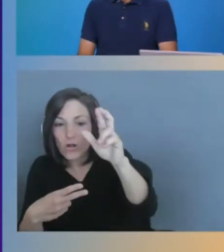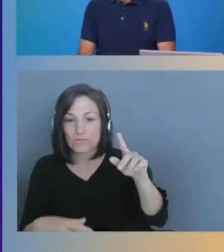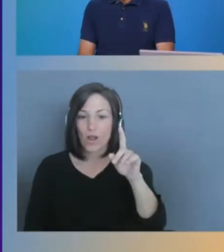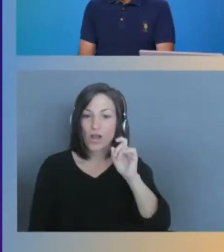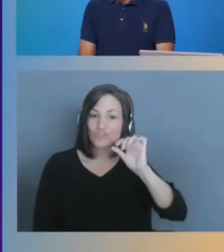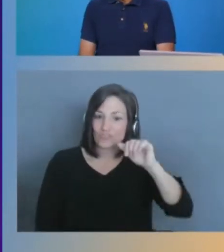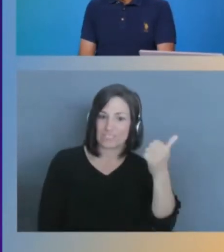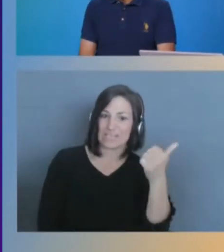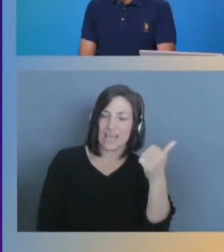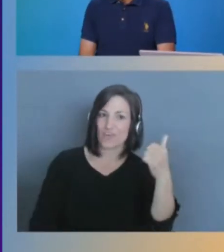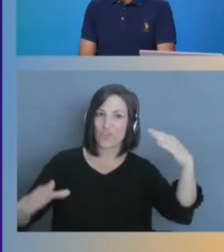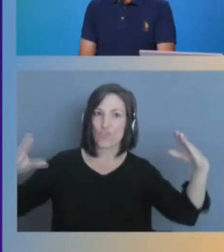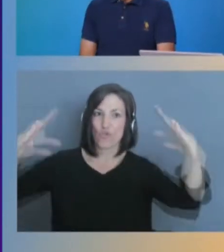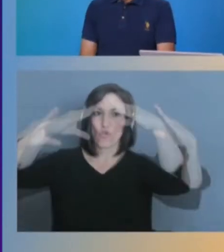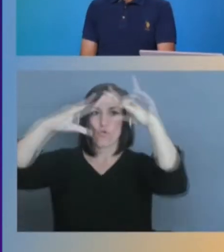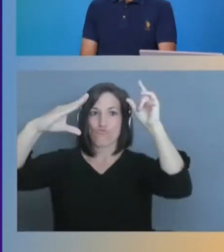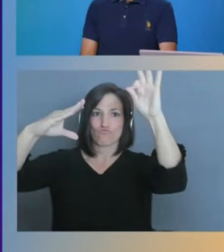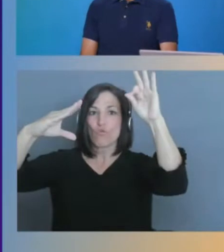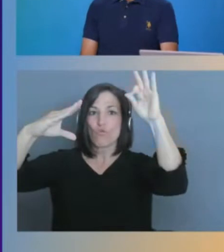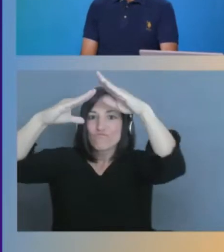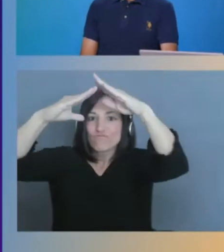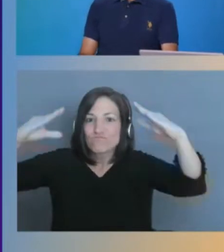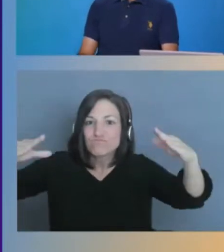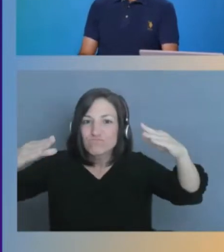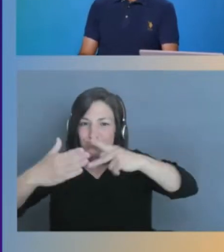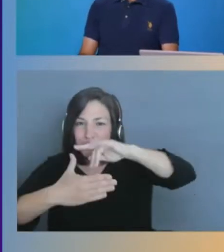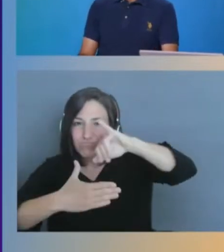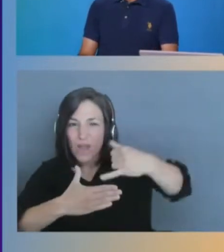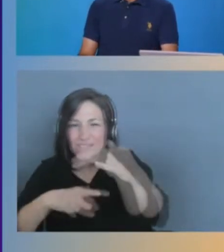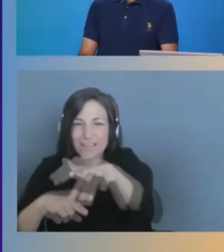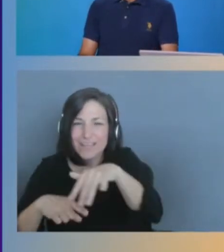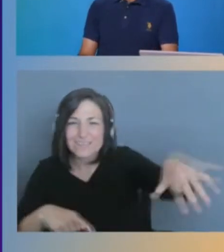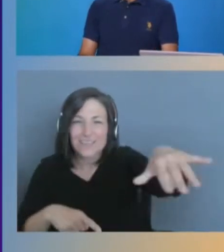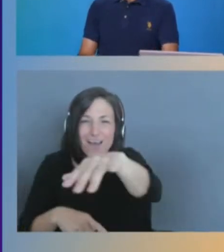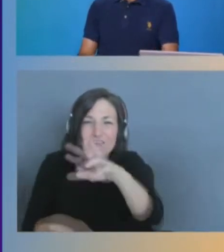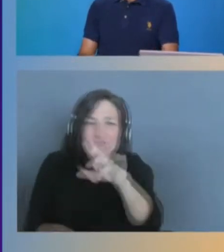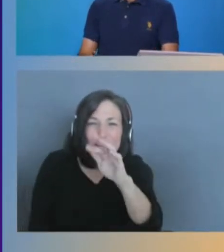and fulfillment centers. And all of these projects are actually producing